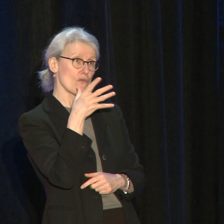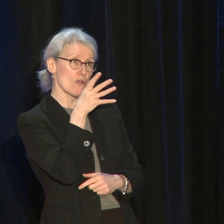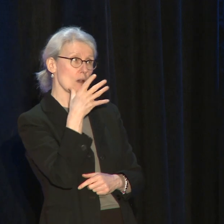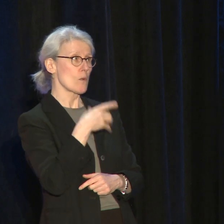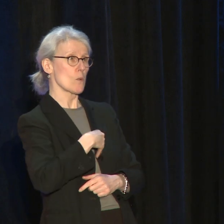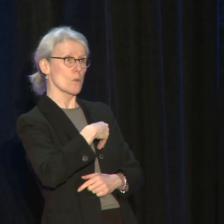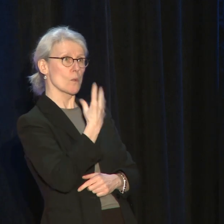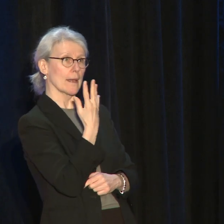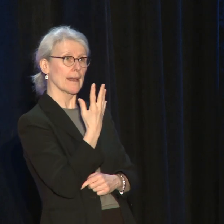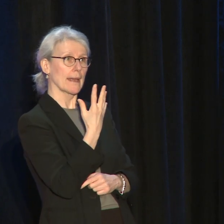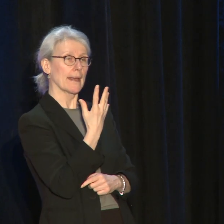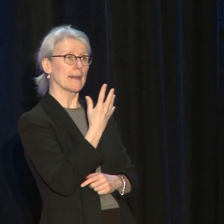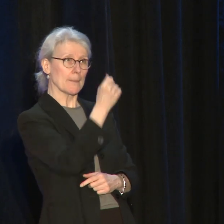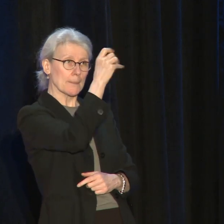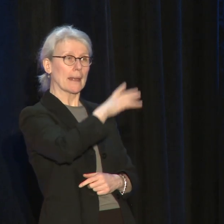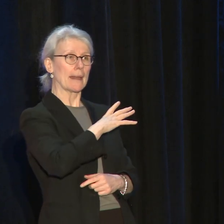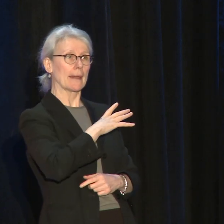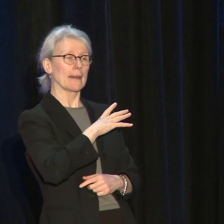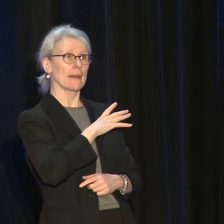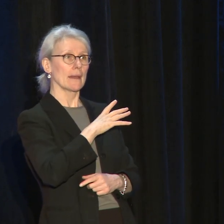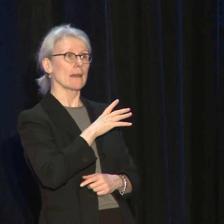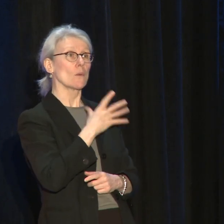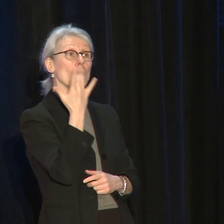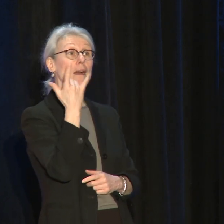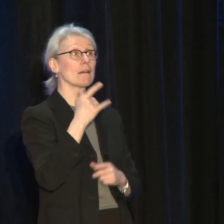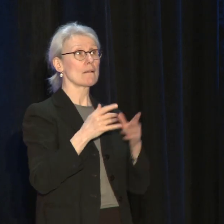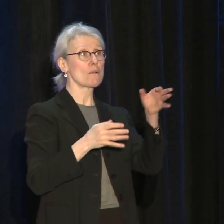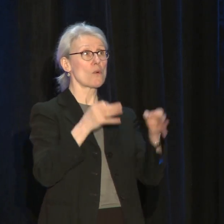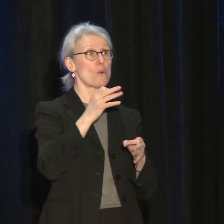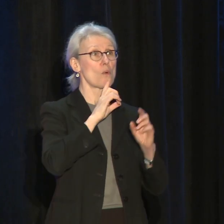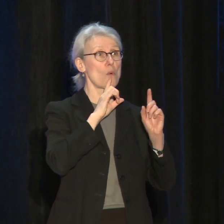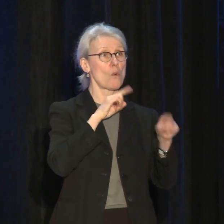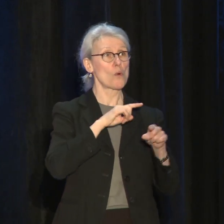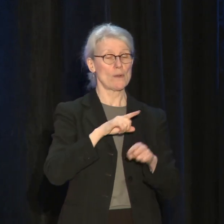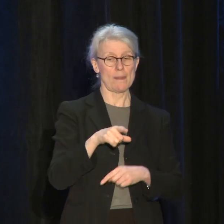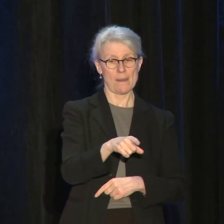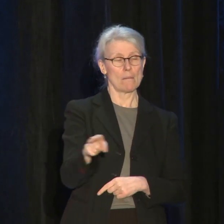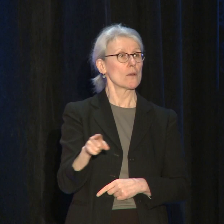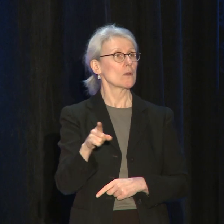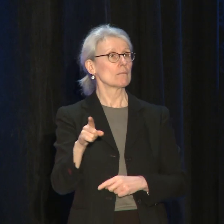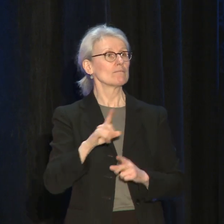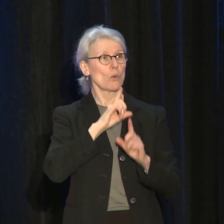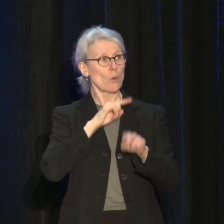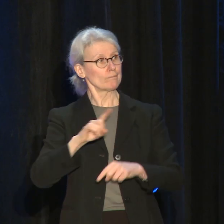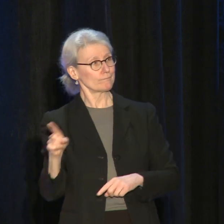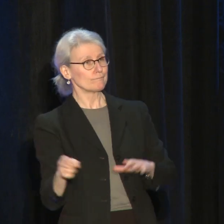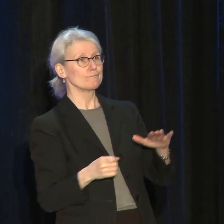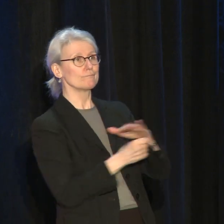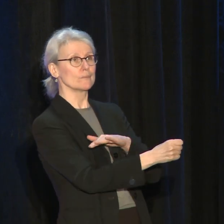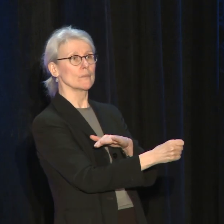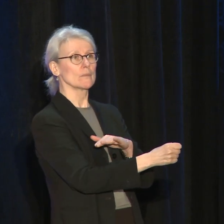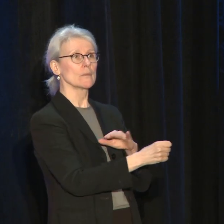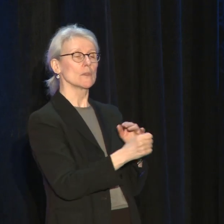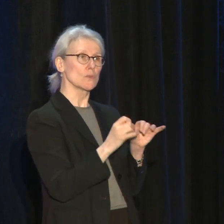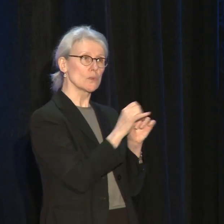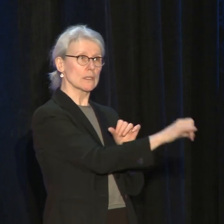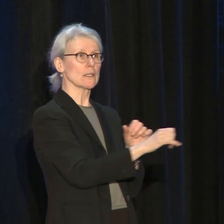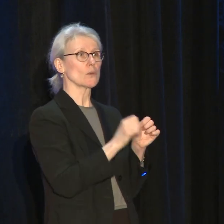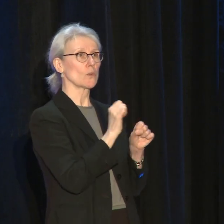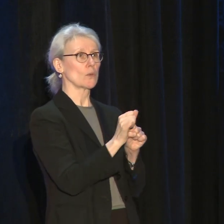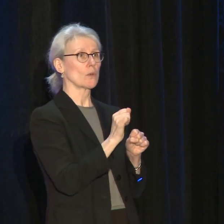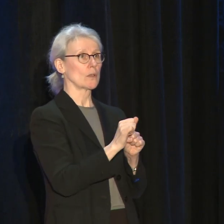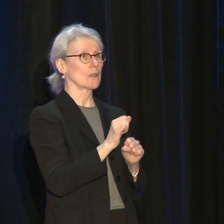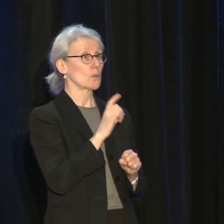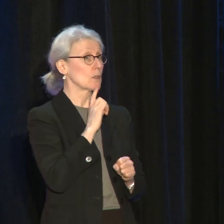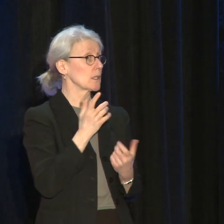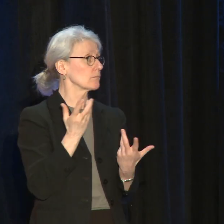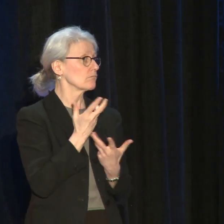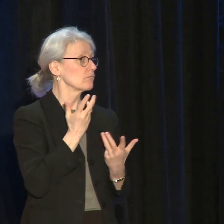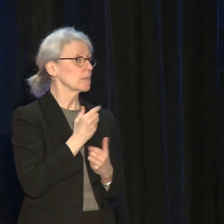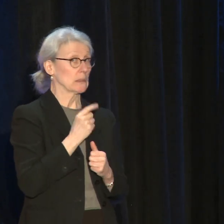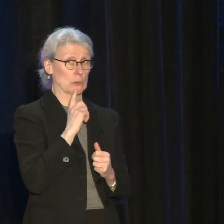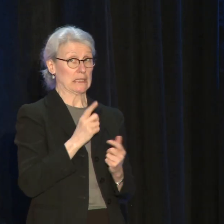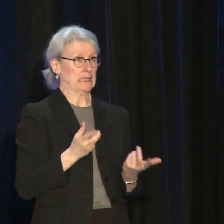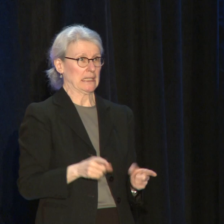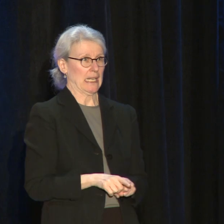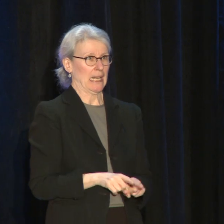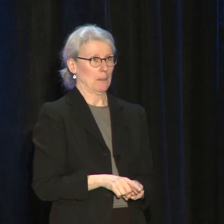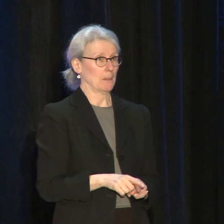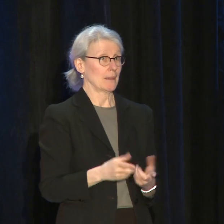enslavers through court ordered apprentices. It's so similar to what happens in courts today